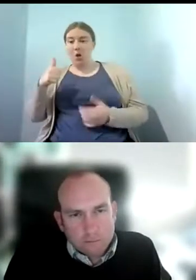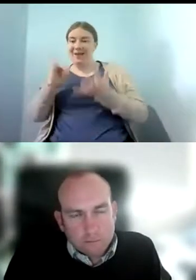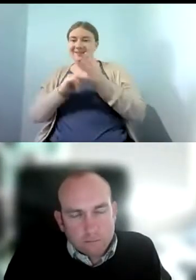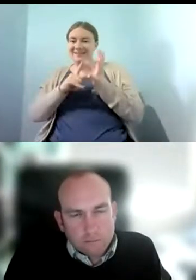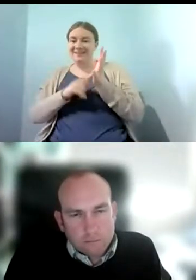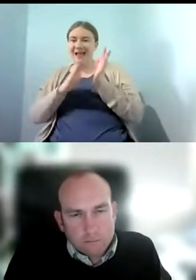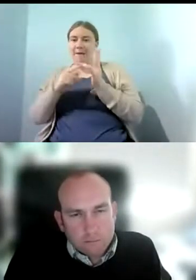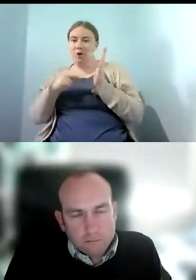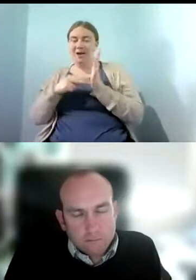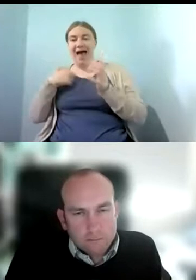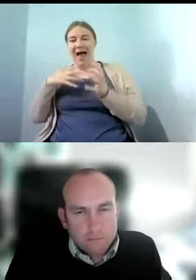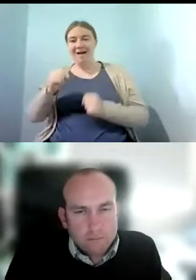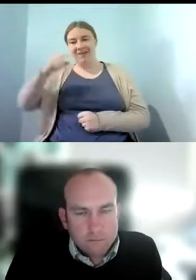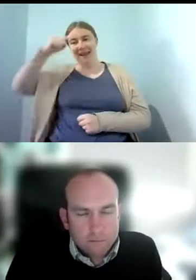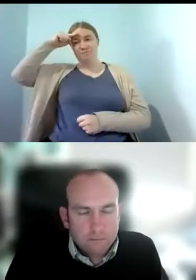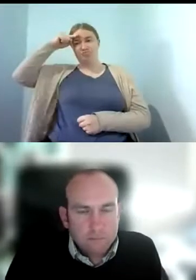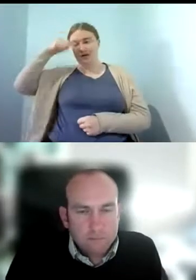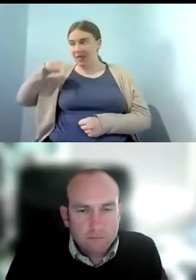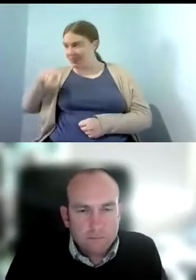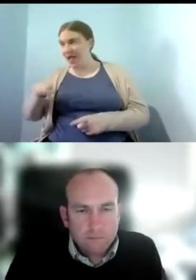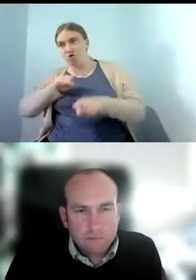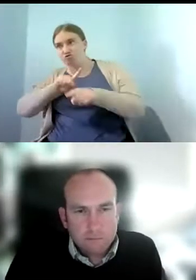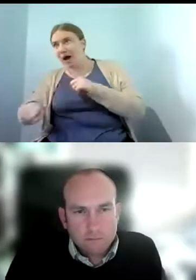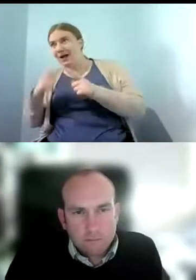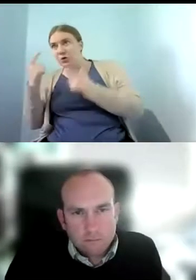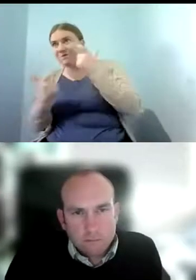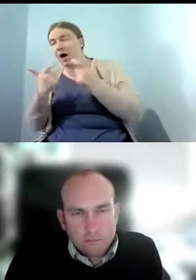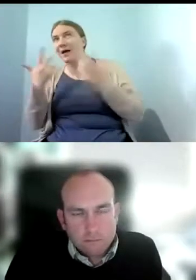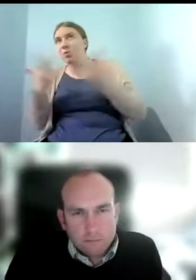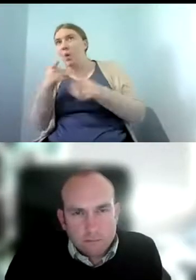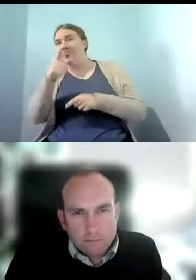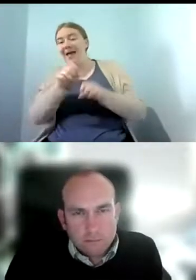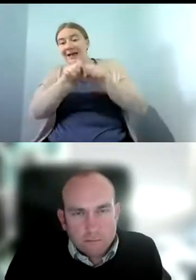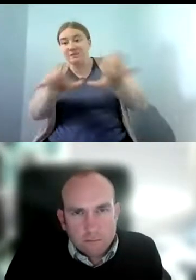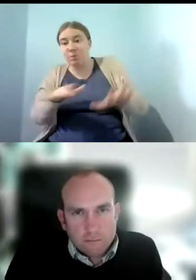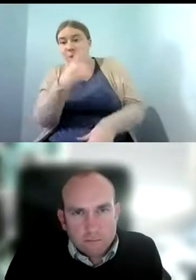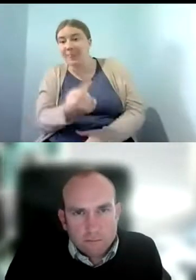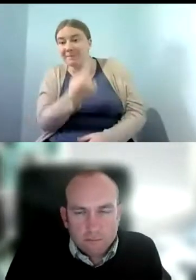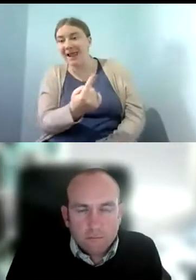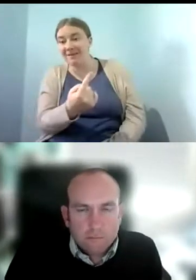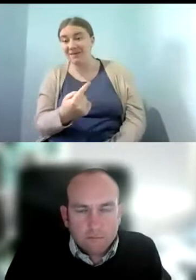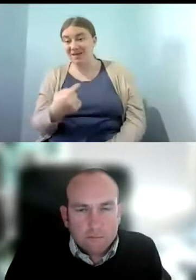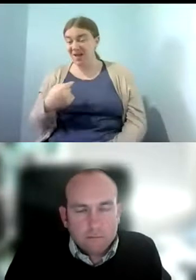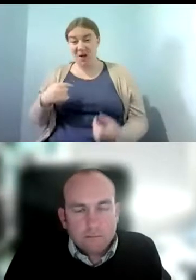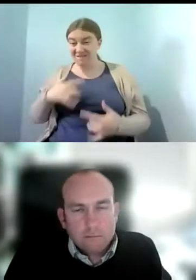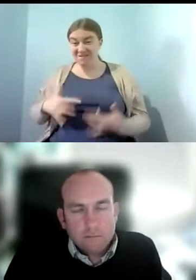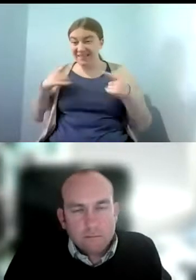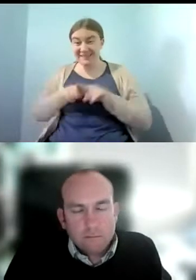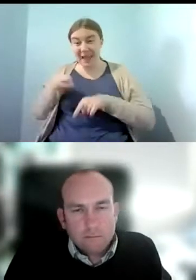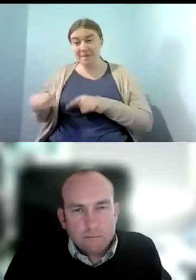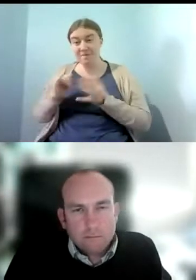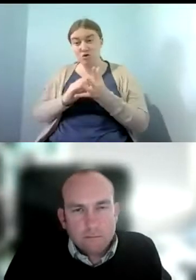to to find um the place where they were spawned uh we don't think that's the same for shad um